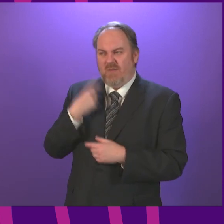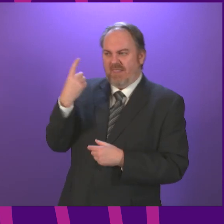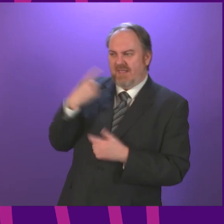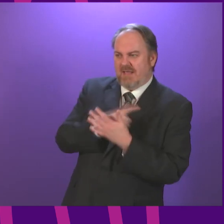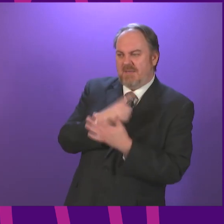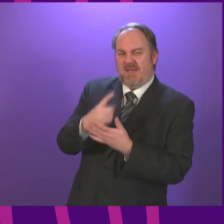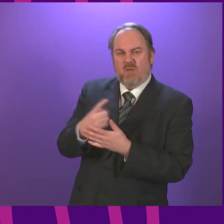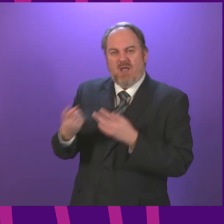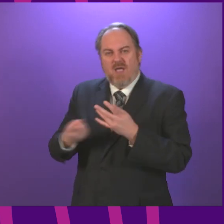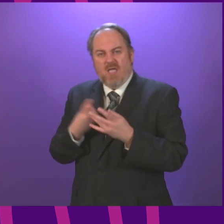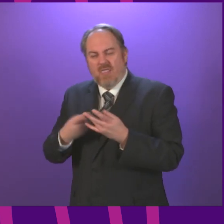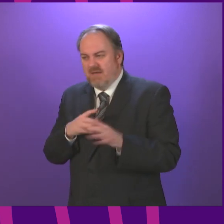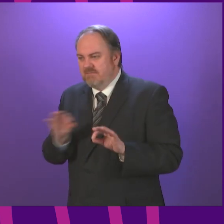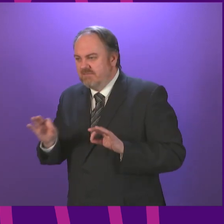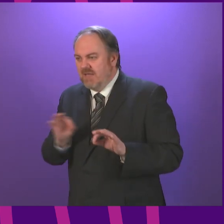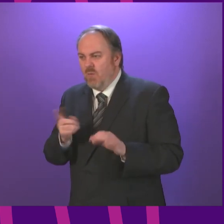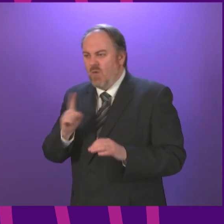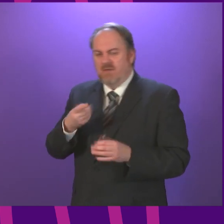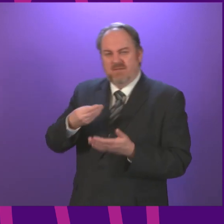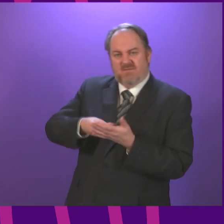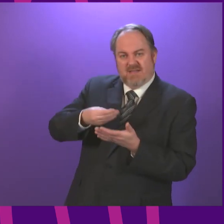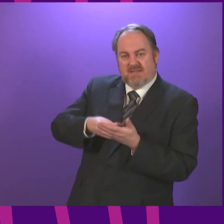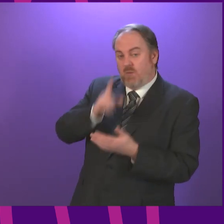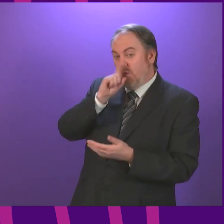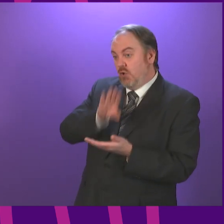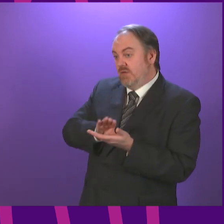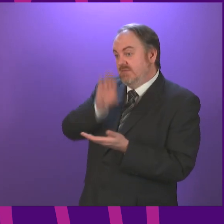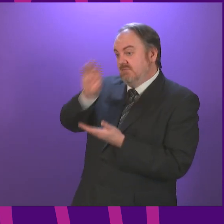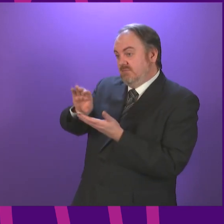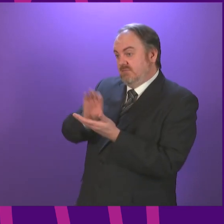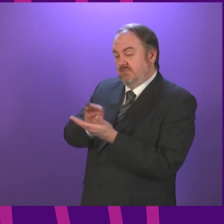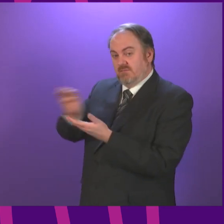is being given to what, if any, hardship support can be provided to the farmers affected.